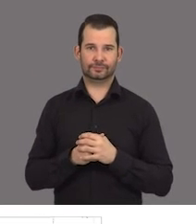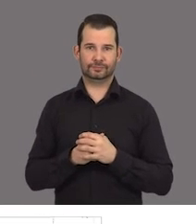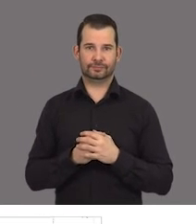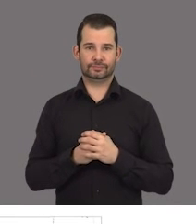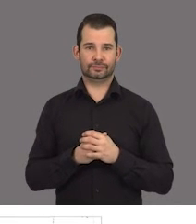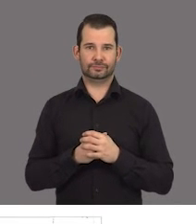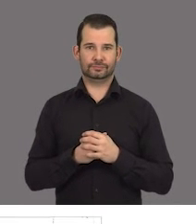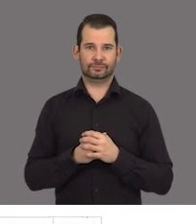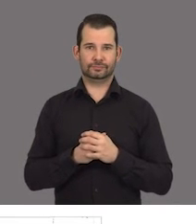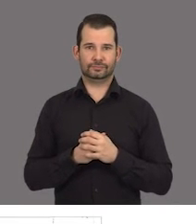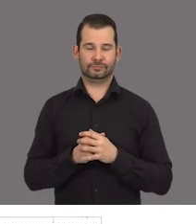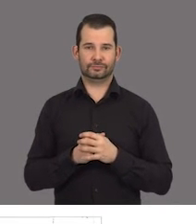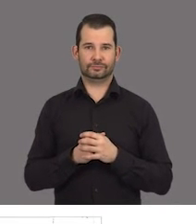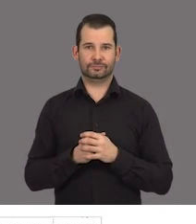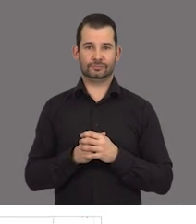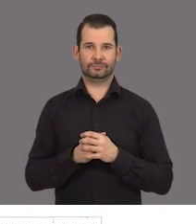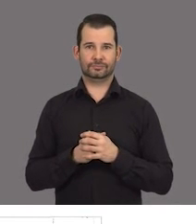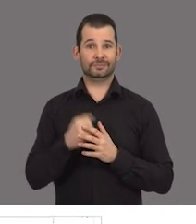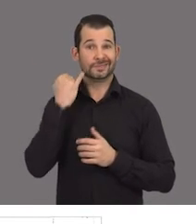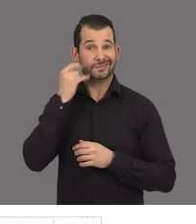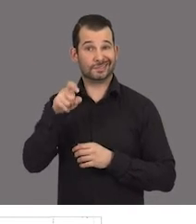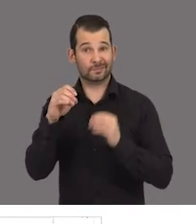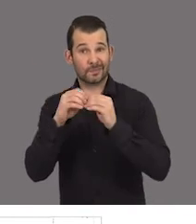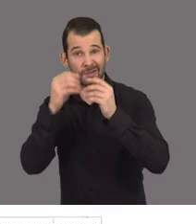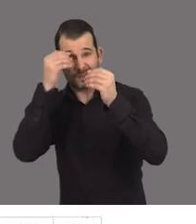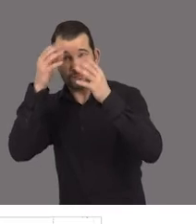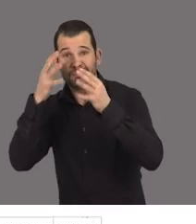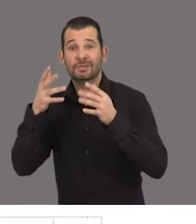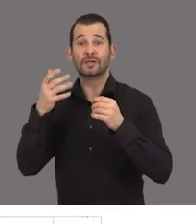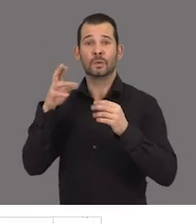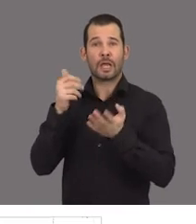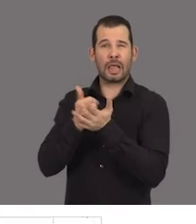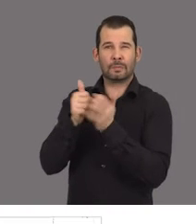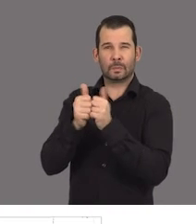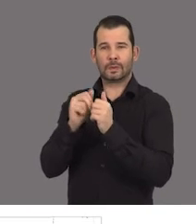If you need information or help with northern zones or deductions,